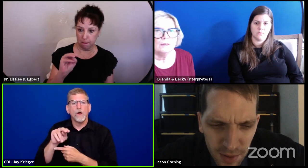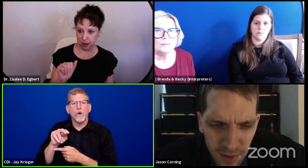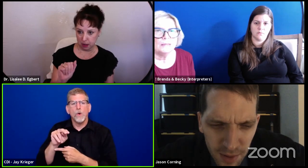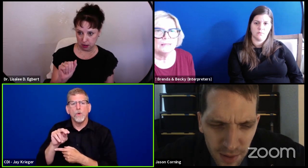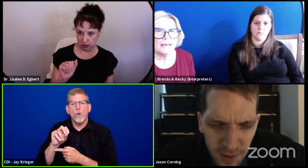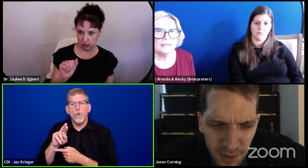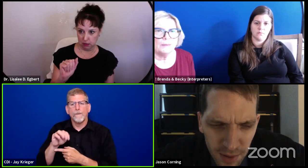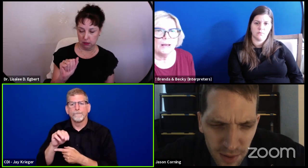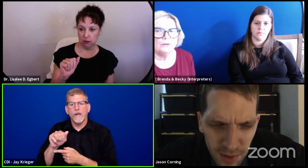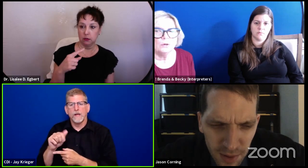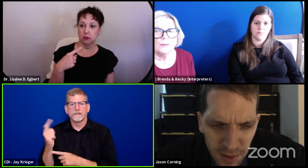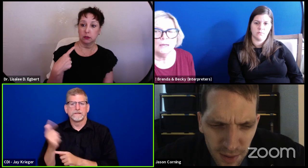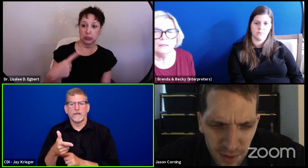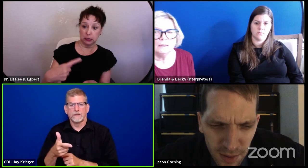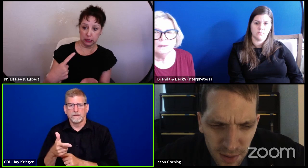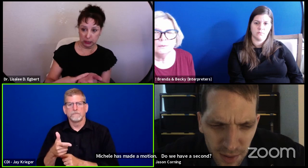It's been seconded by Norma Moran.